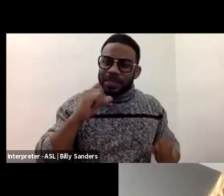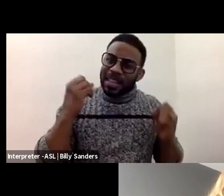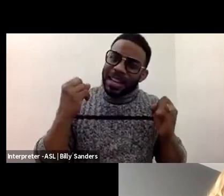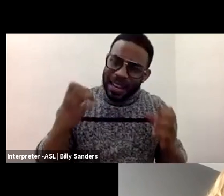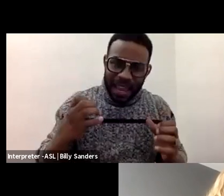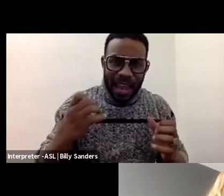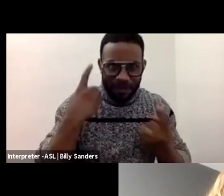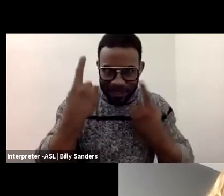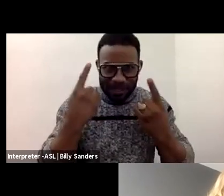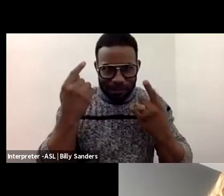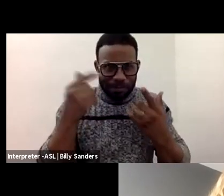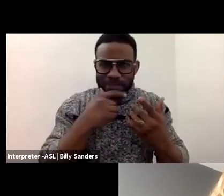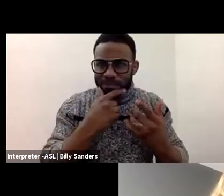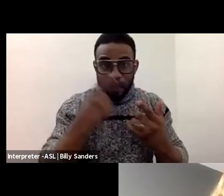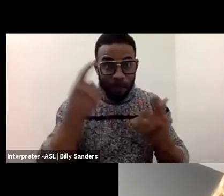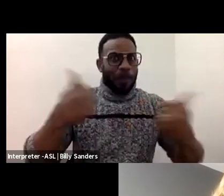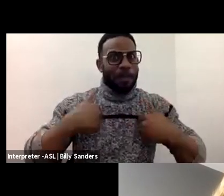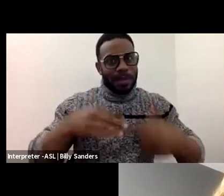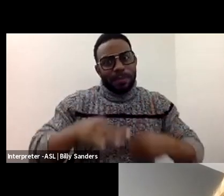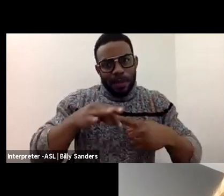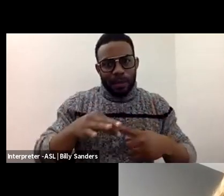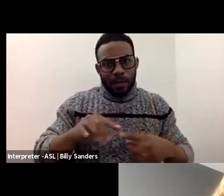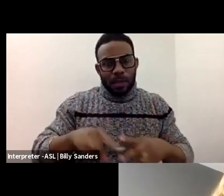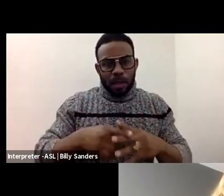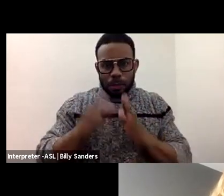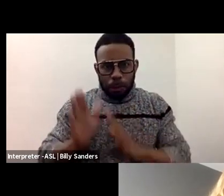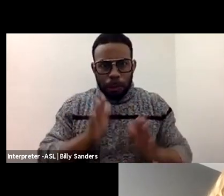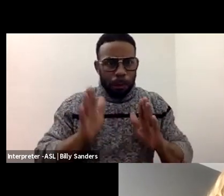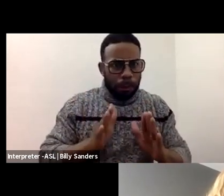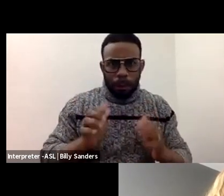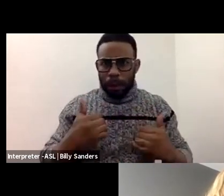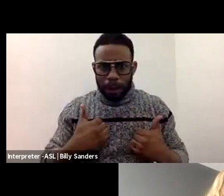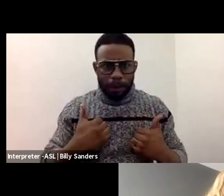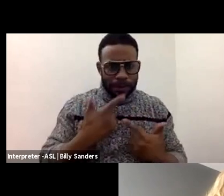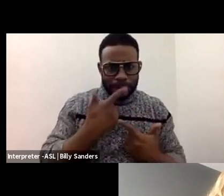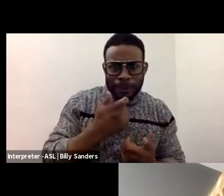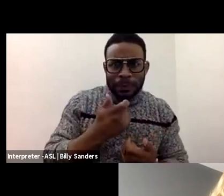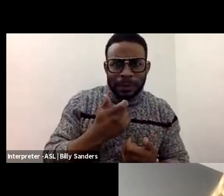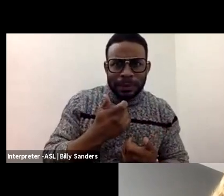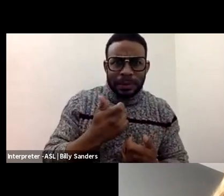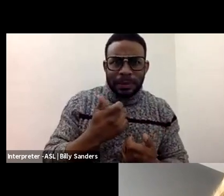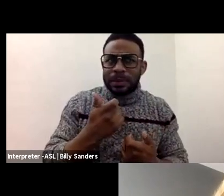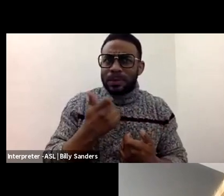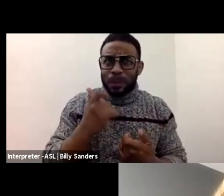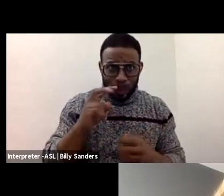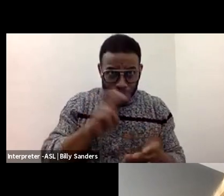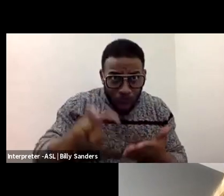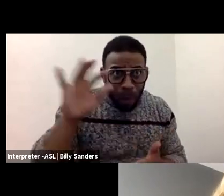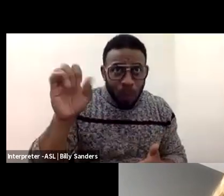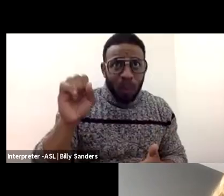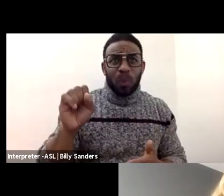considerations for me starting to plan into having an interest in going abroad. Studying